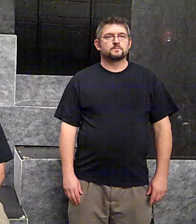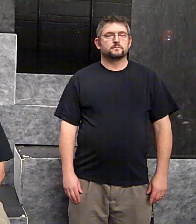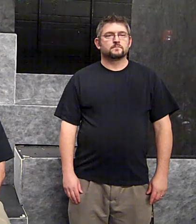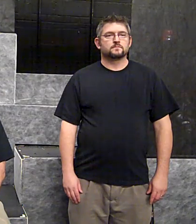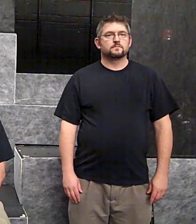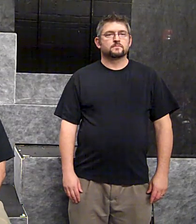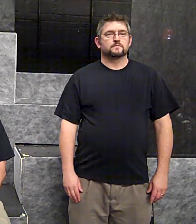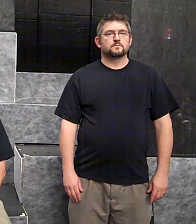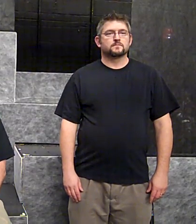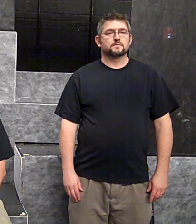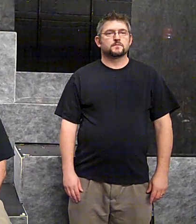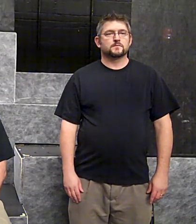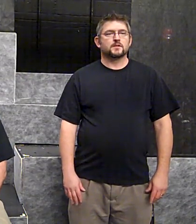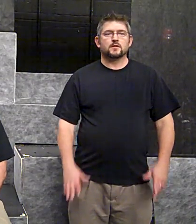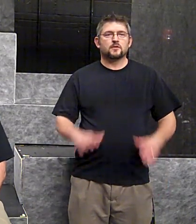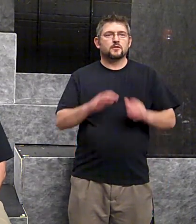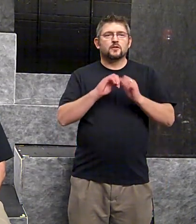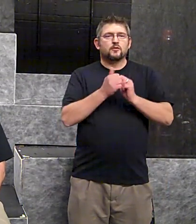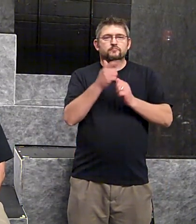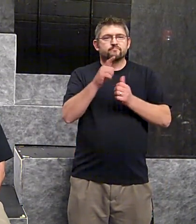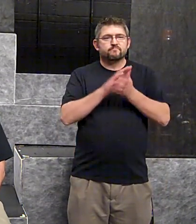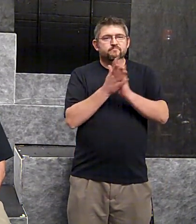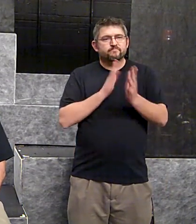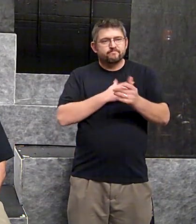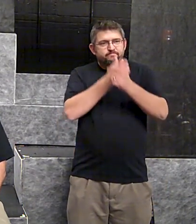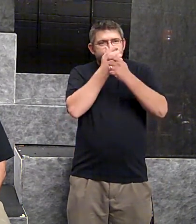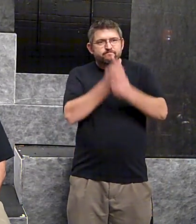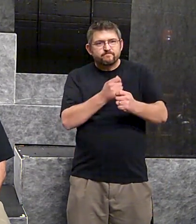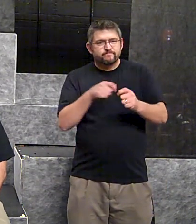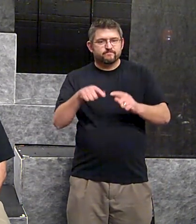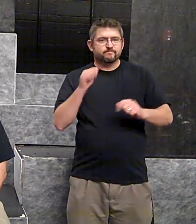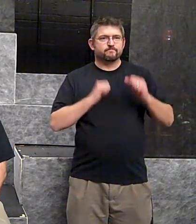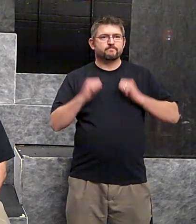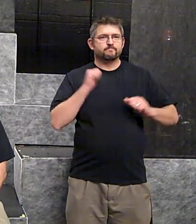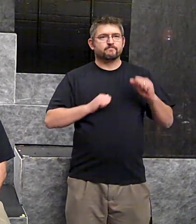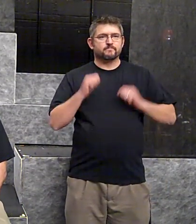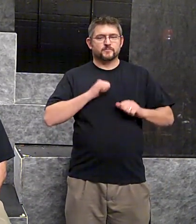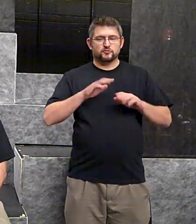How did you become interested in doing the play Children of a Lesser God